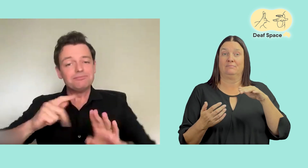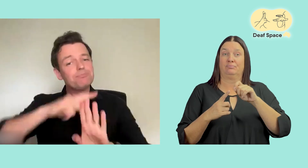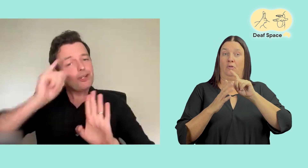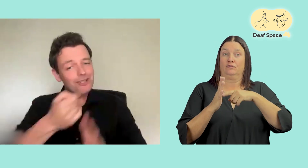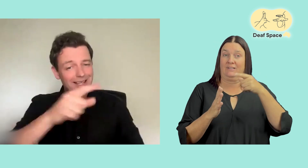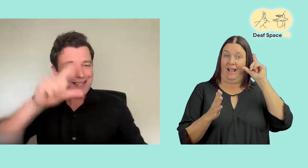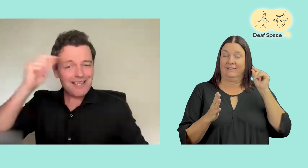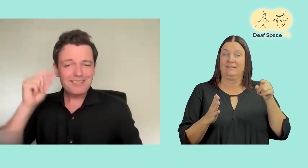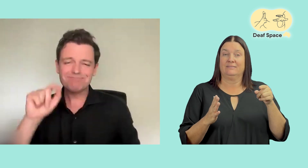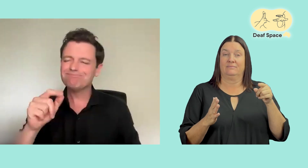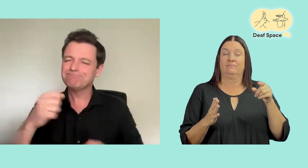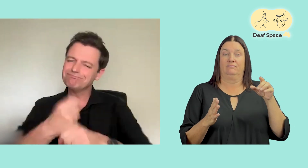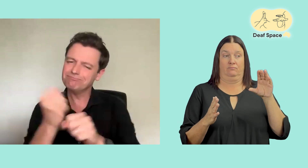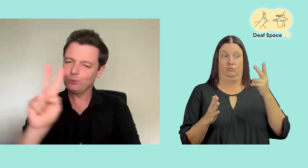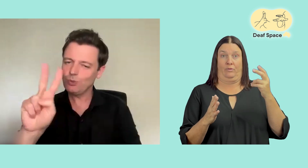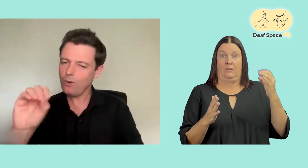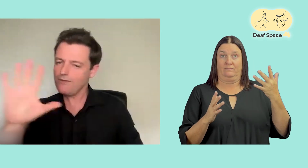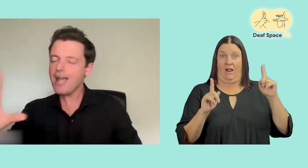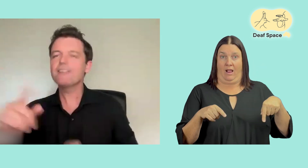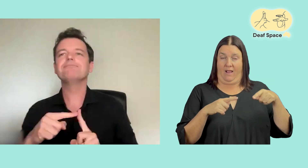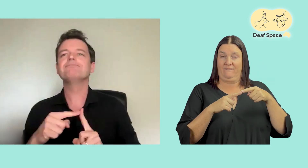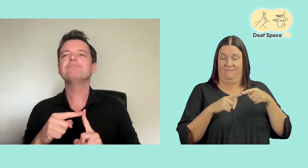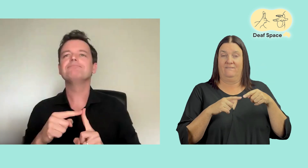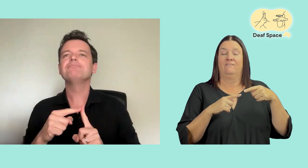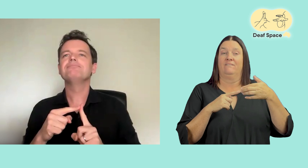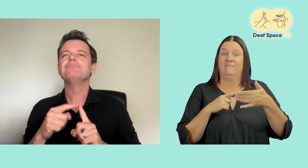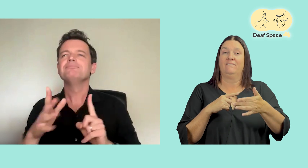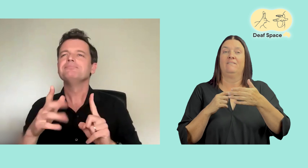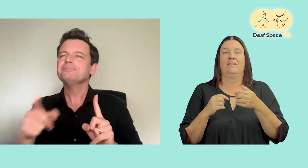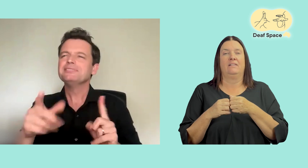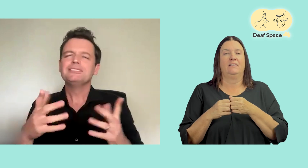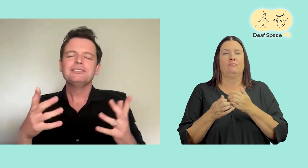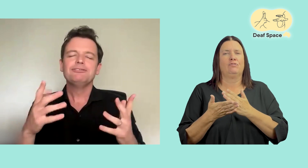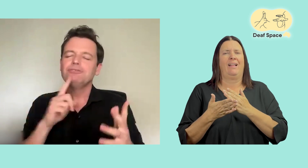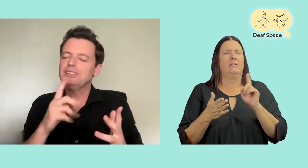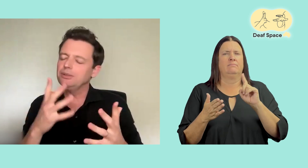the Deaf Space project that Gallaudet has undertaken since 2005 has produced